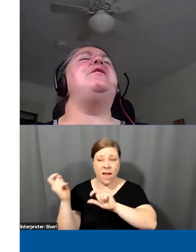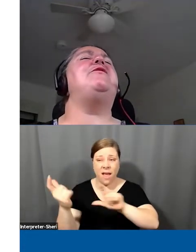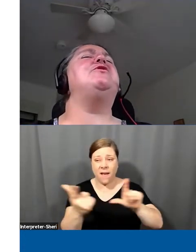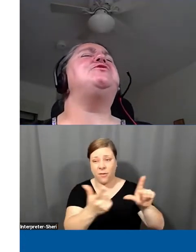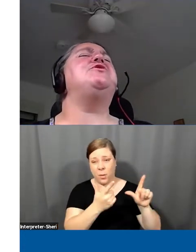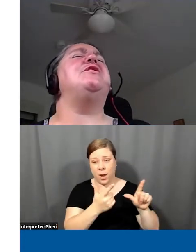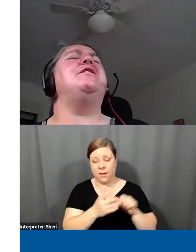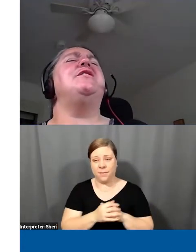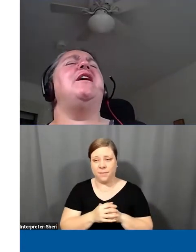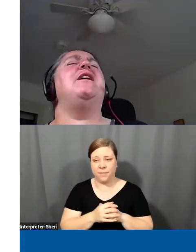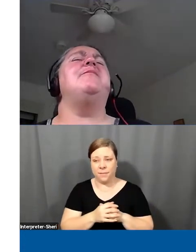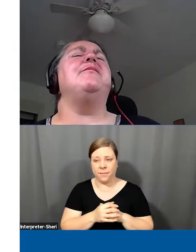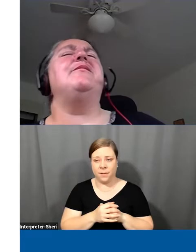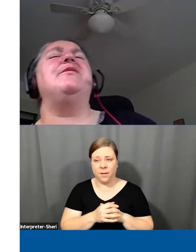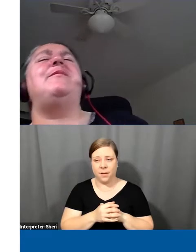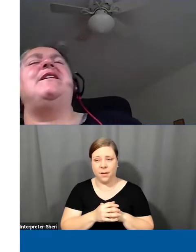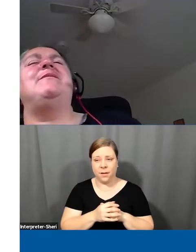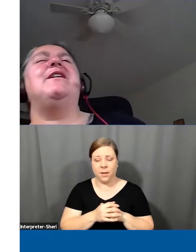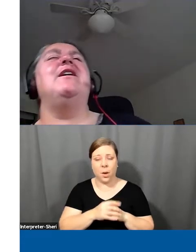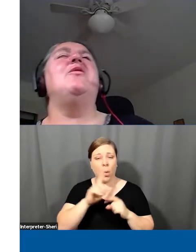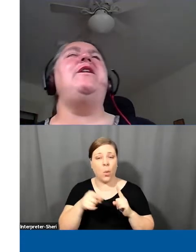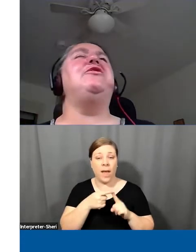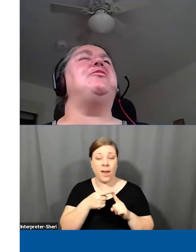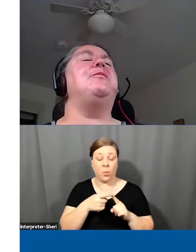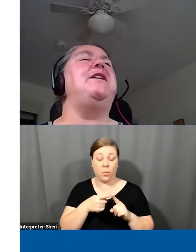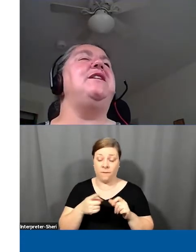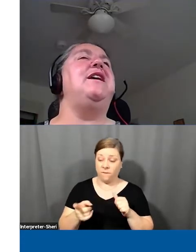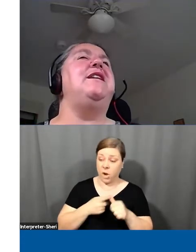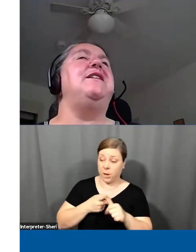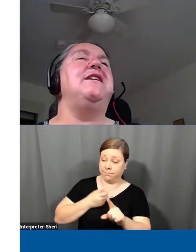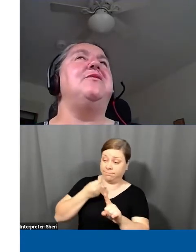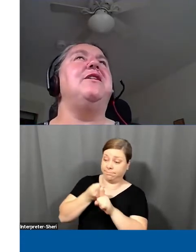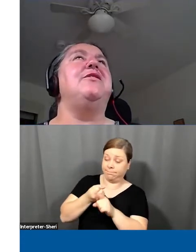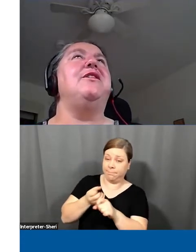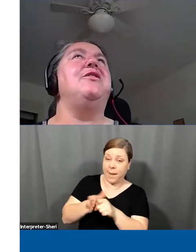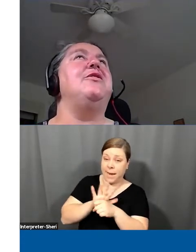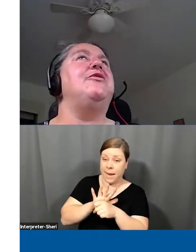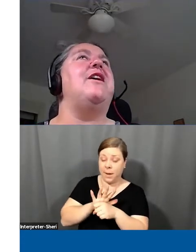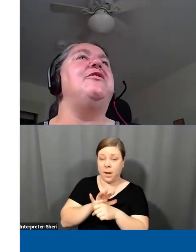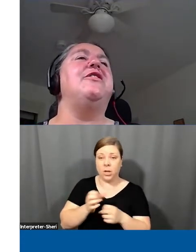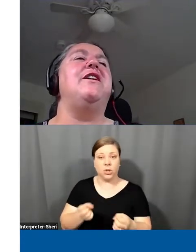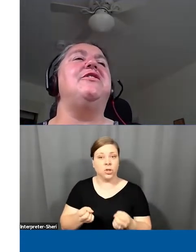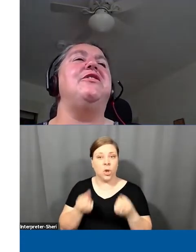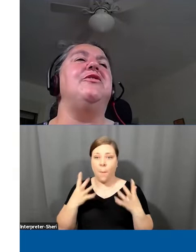When we first started the pandemic, we just were being inundated with, you know, there's thousands of cases here.